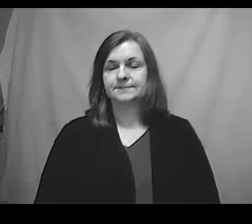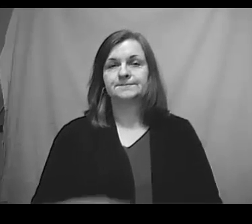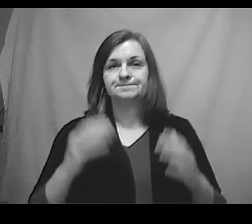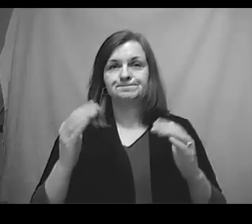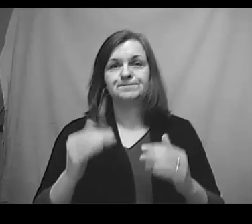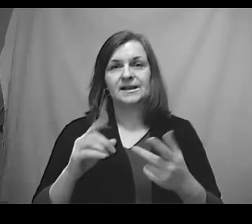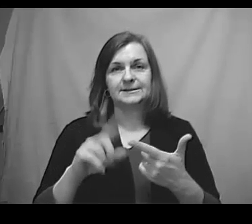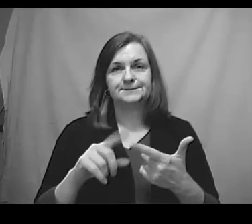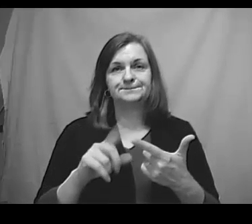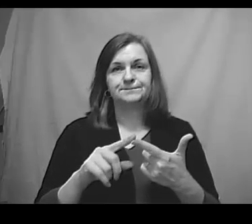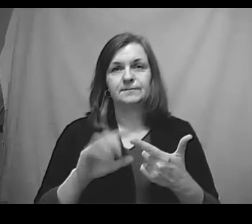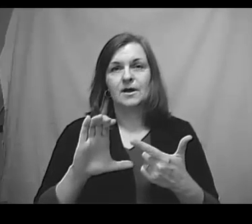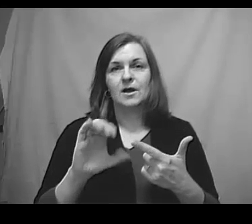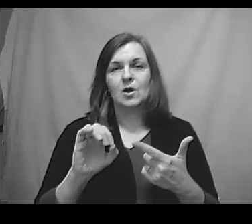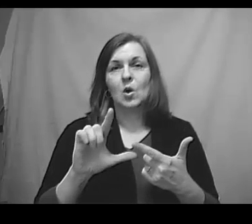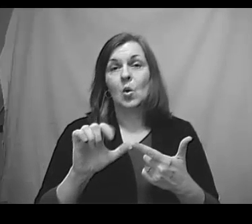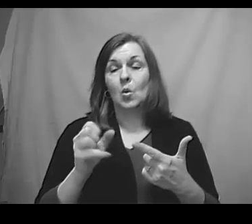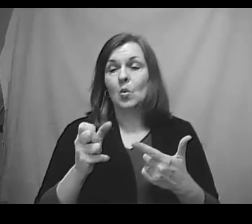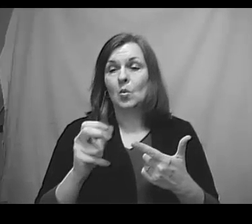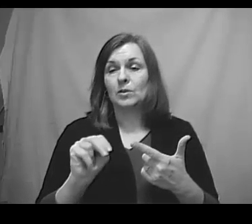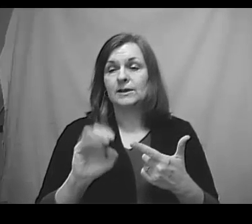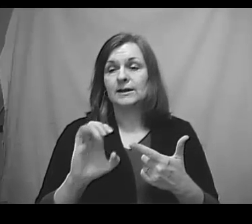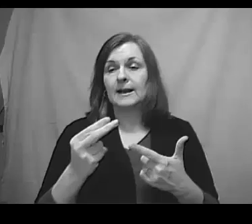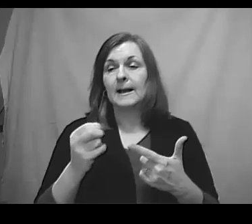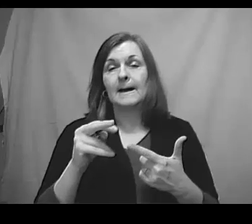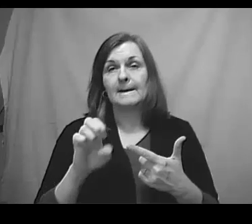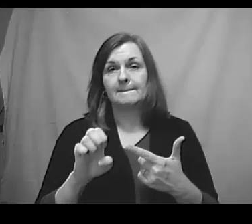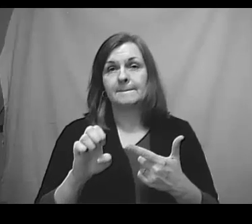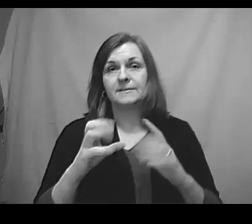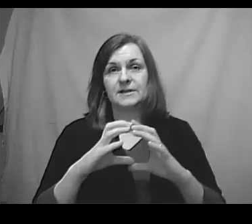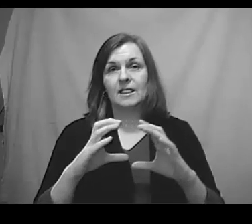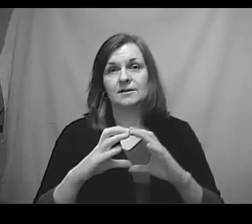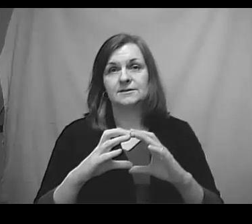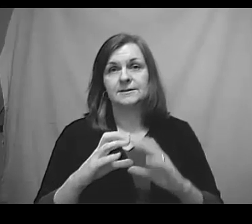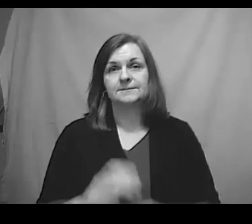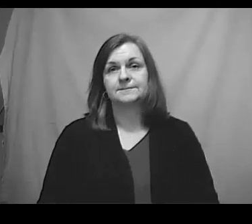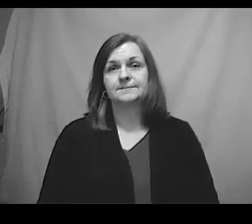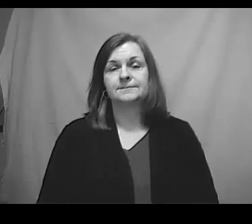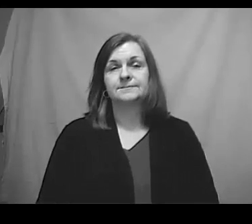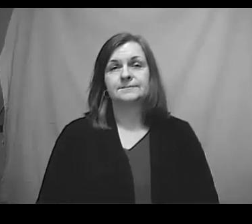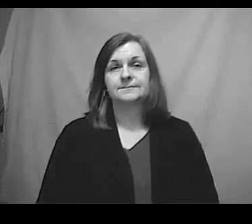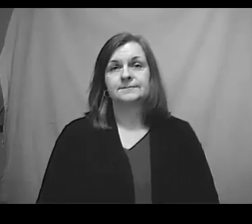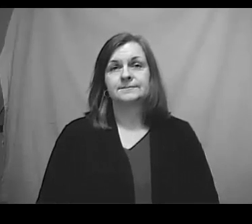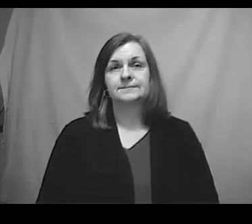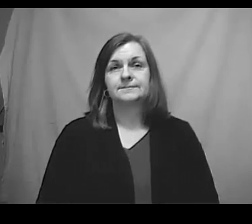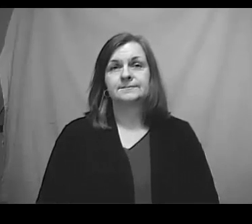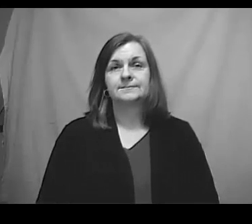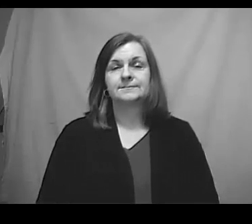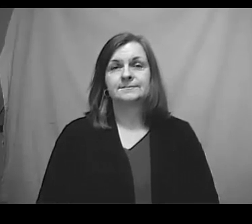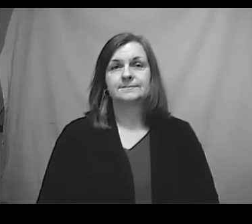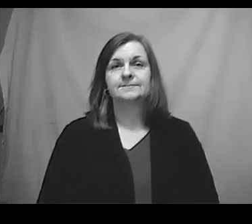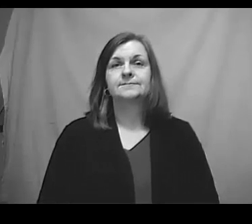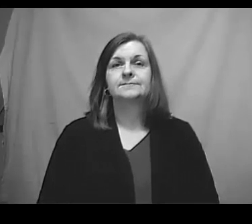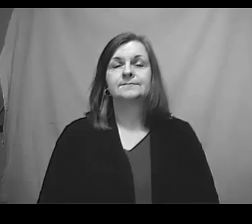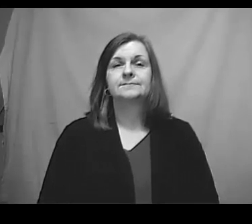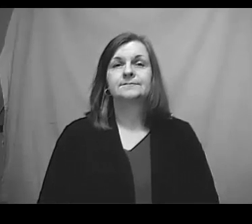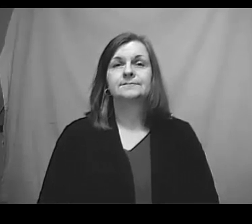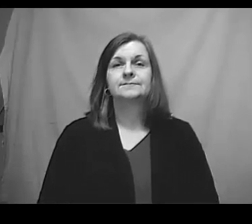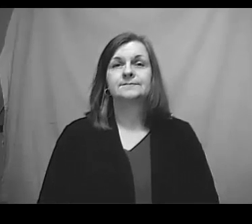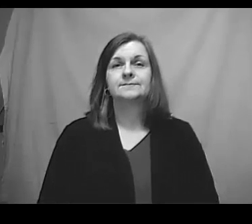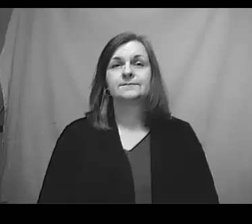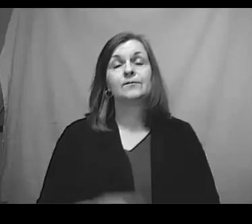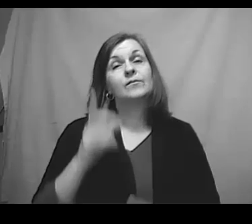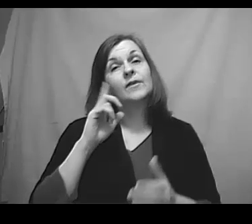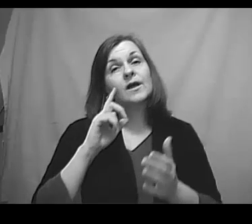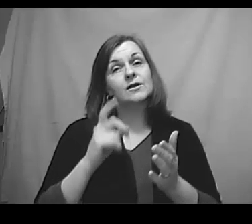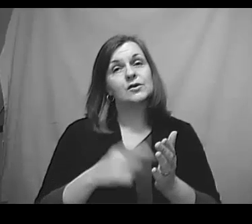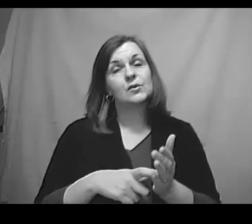these are your collenchyme cells